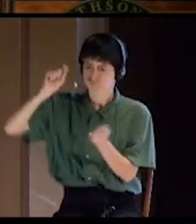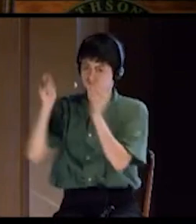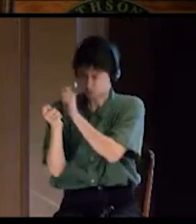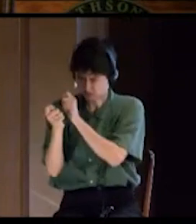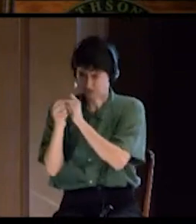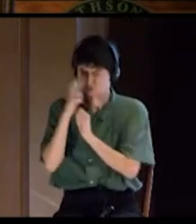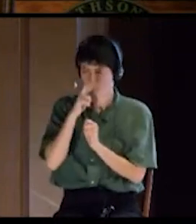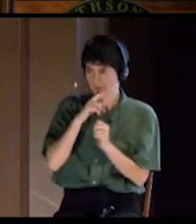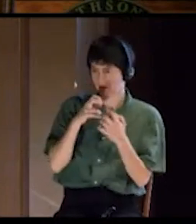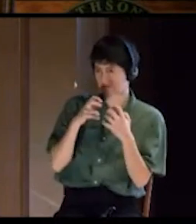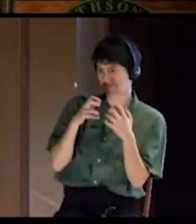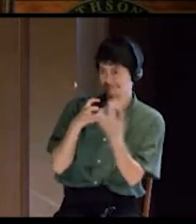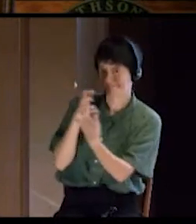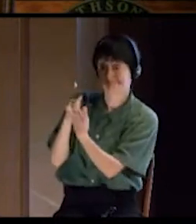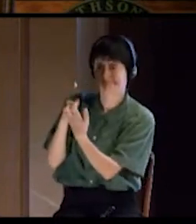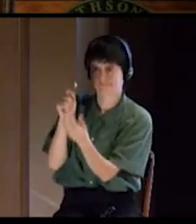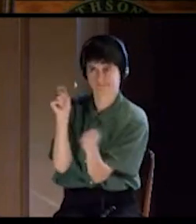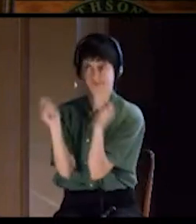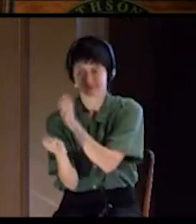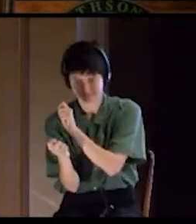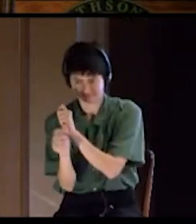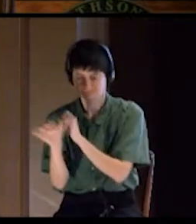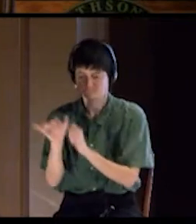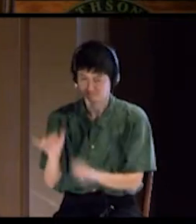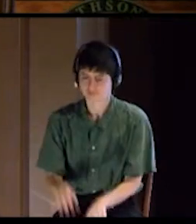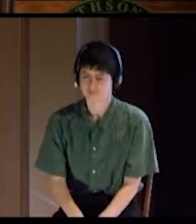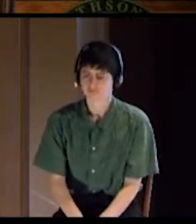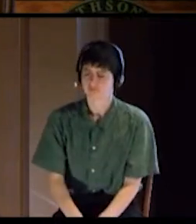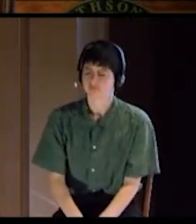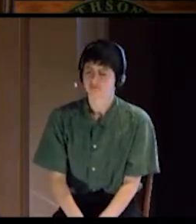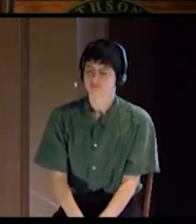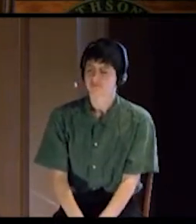And so these animals persisted by adopting in situ.